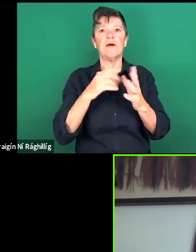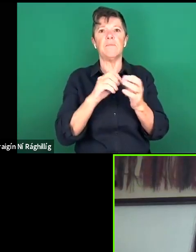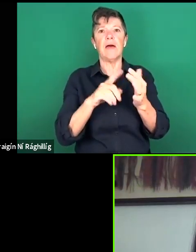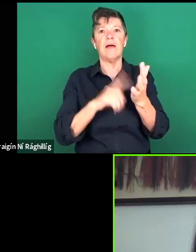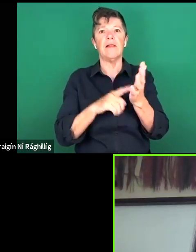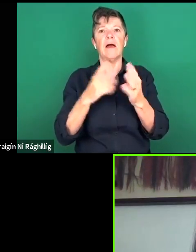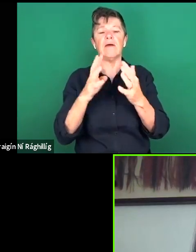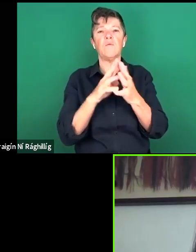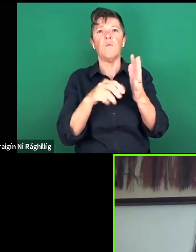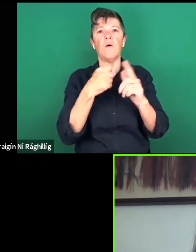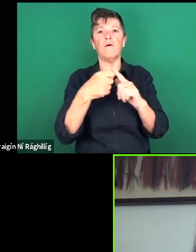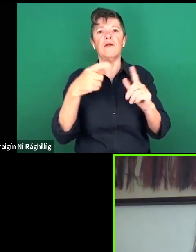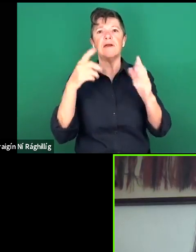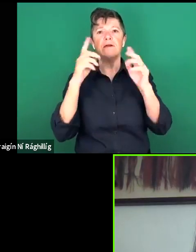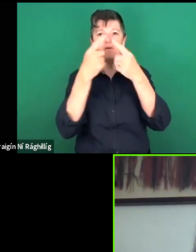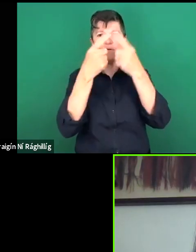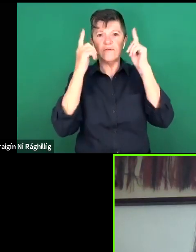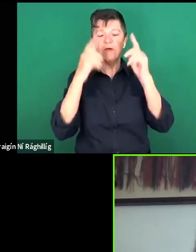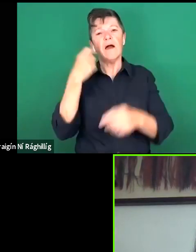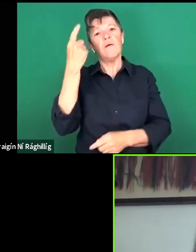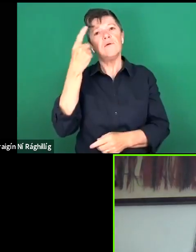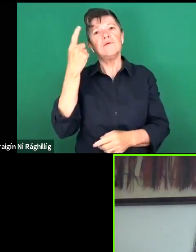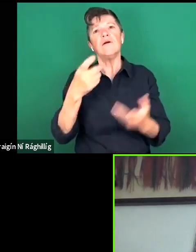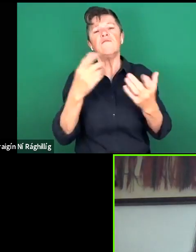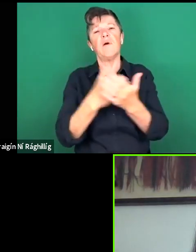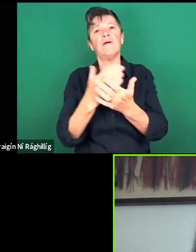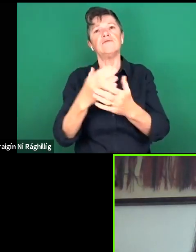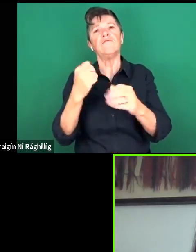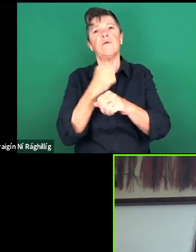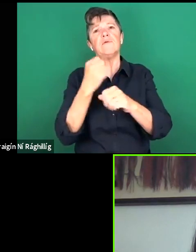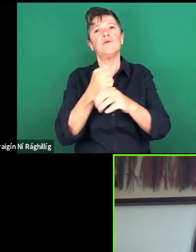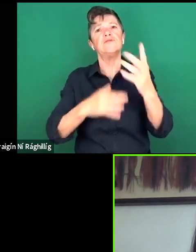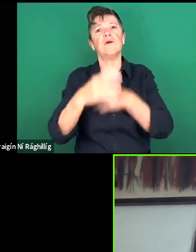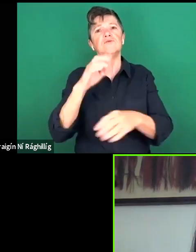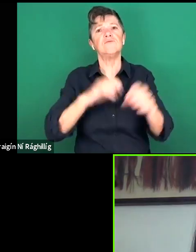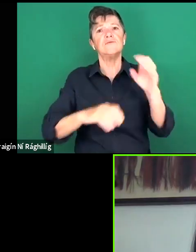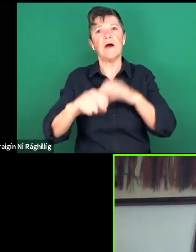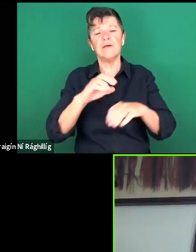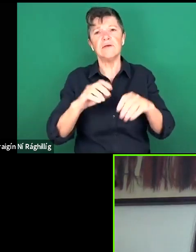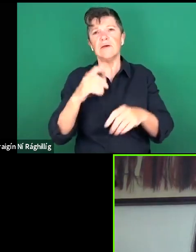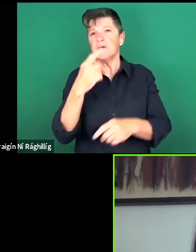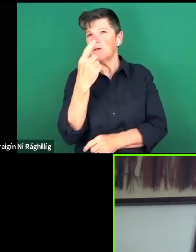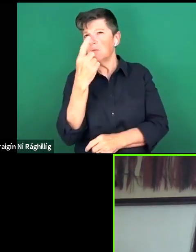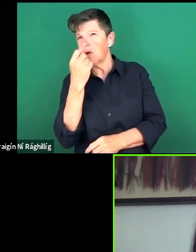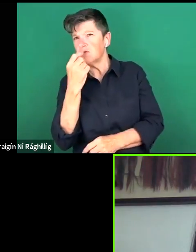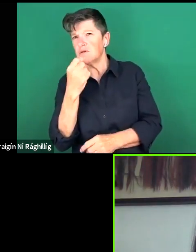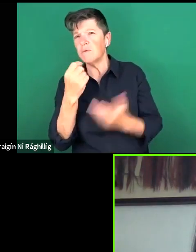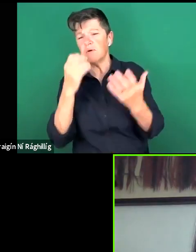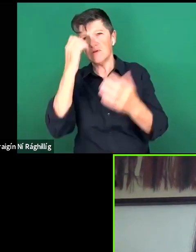and is able to move and those that do move are often the